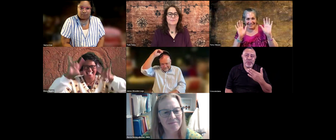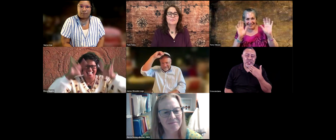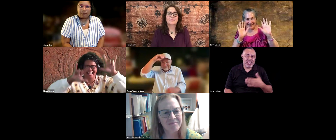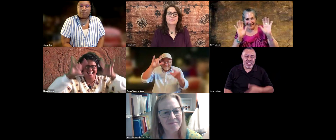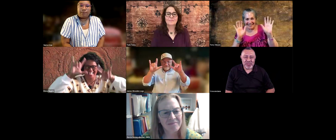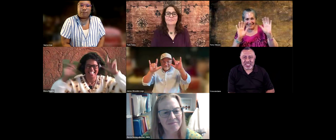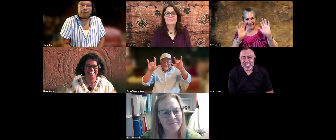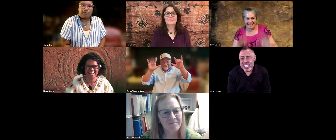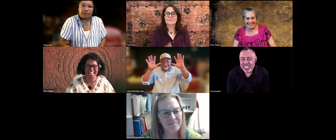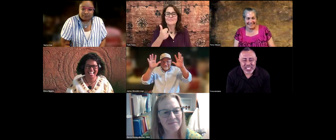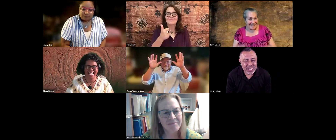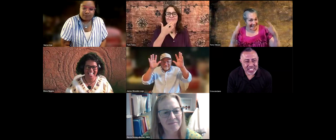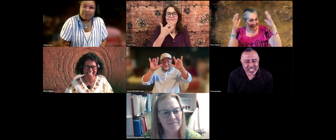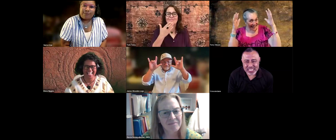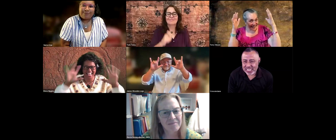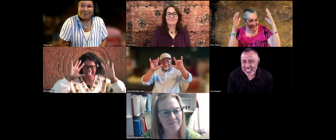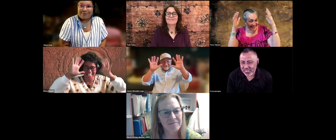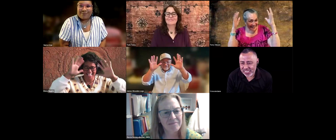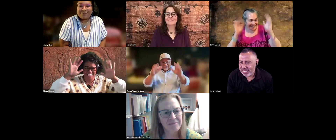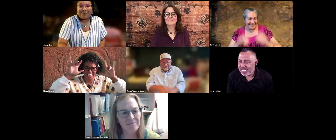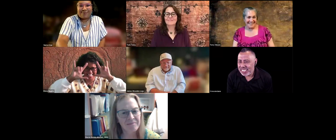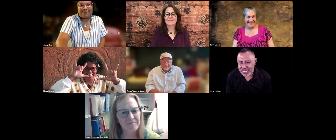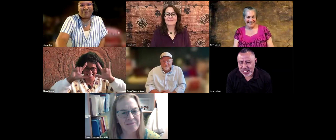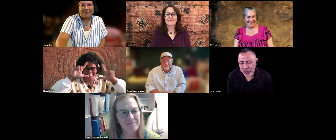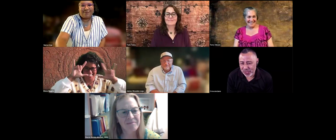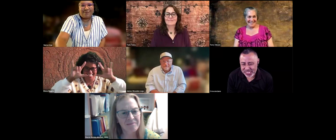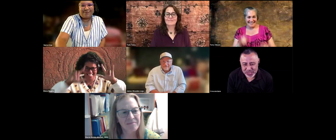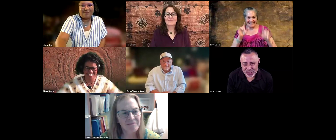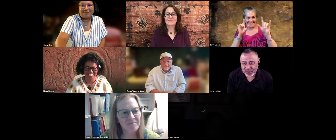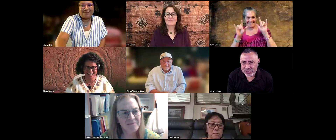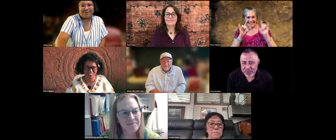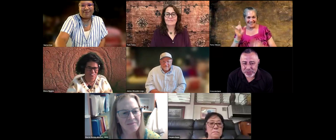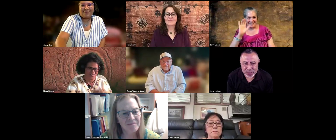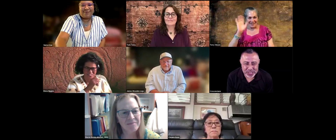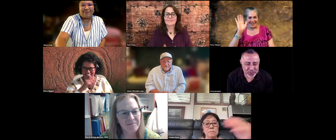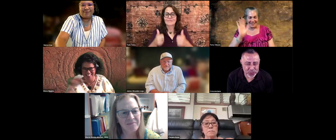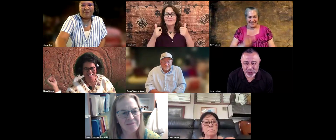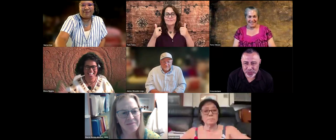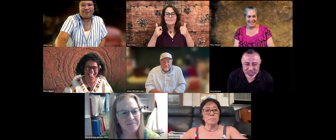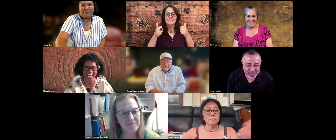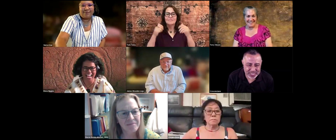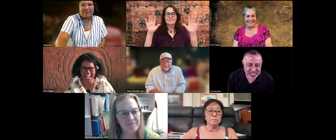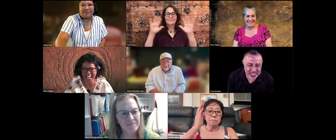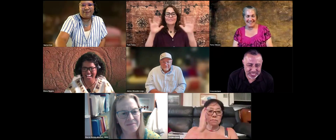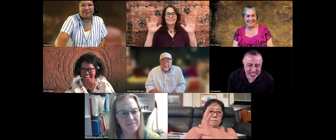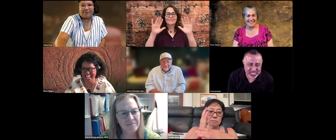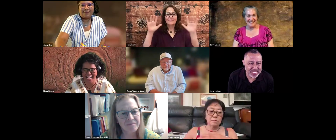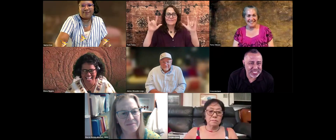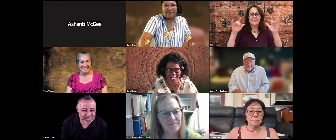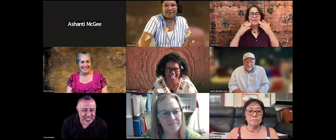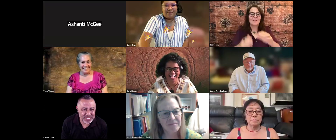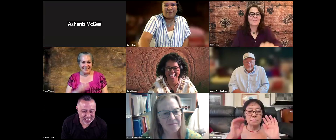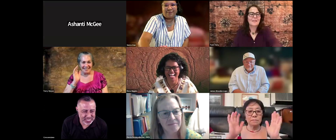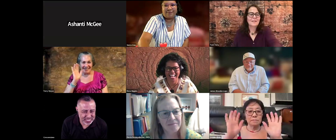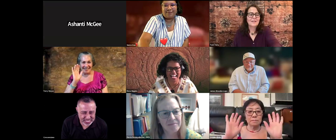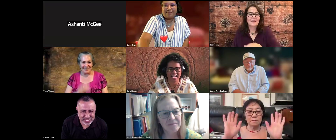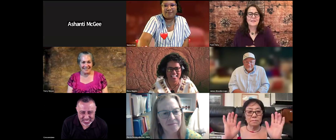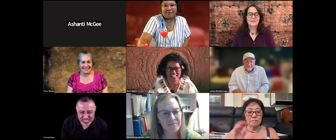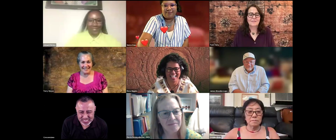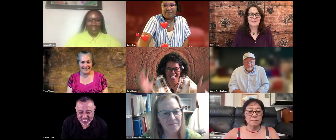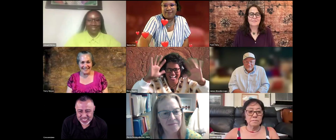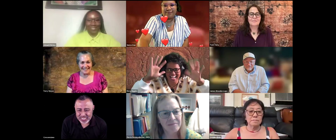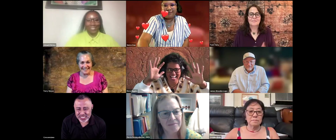Much love, Elena and Terry. James and Lakes as well. Much love to everyone.